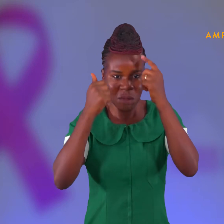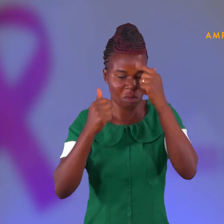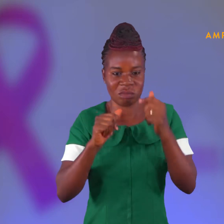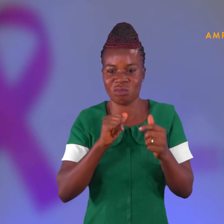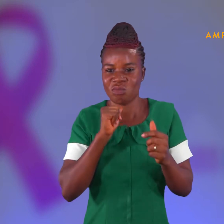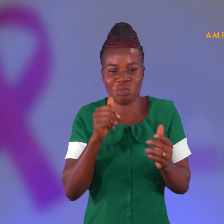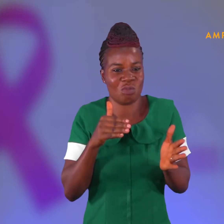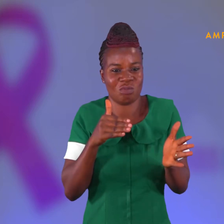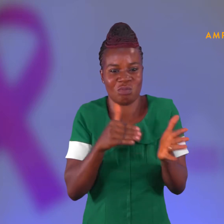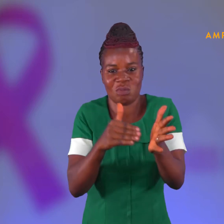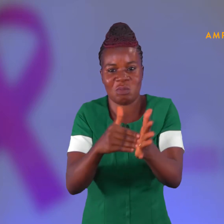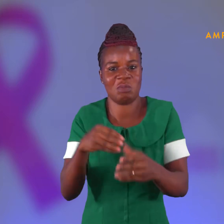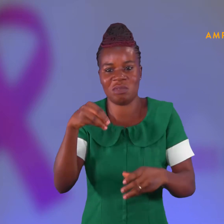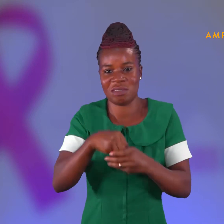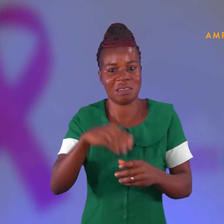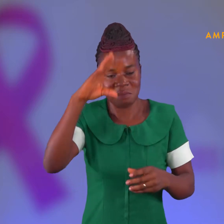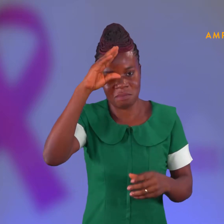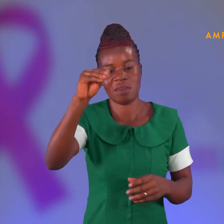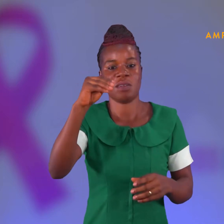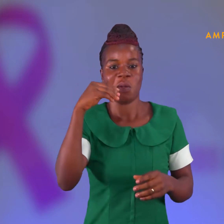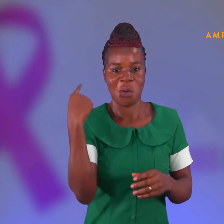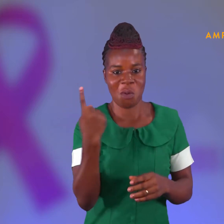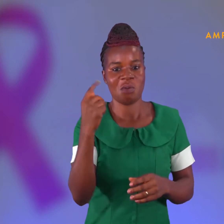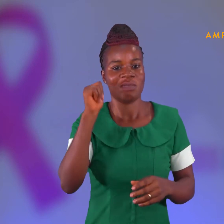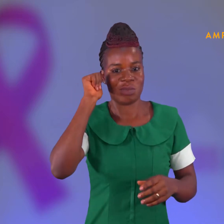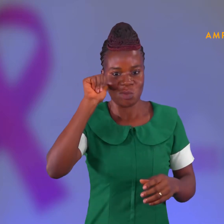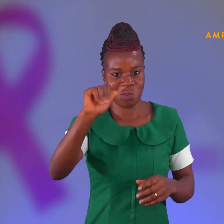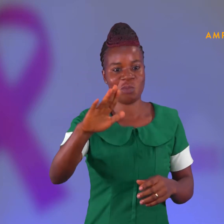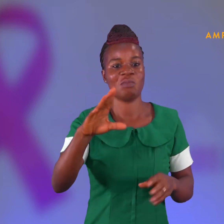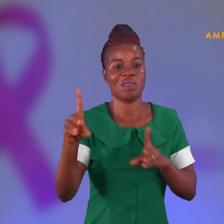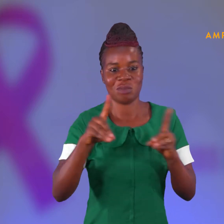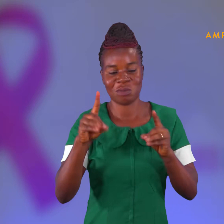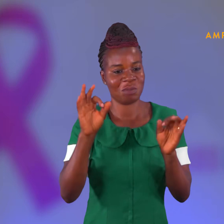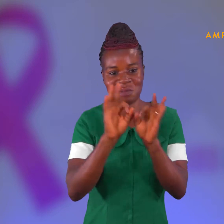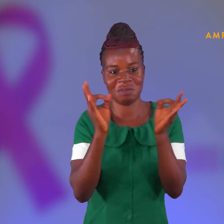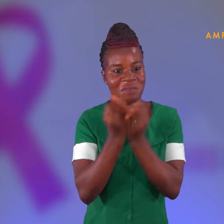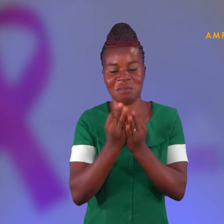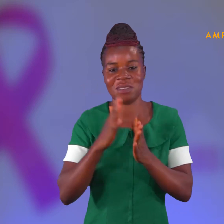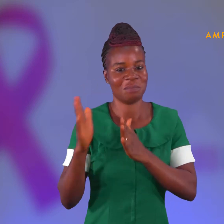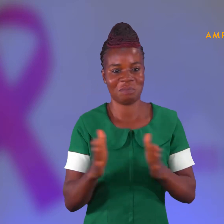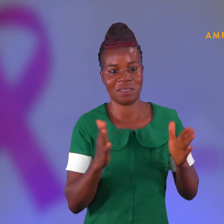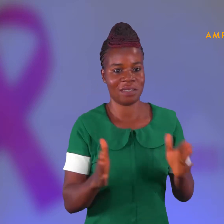Because it is not common for men to do family planning. So, most often it is women who do family planning